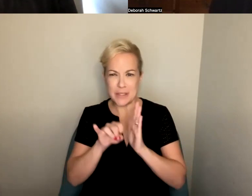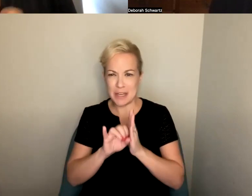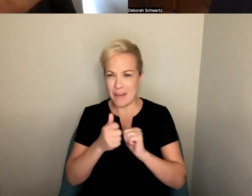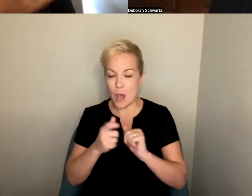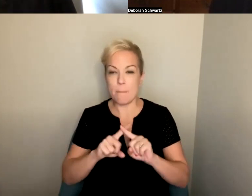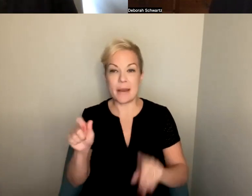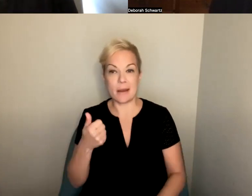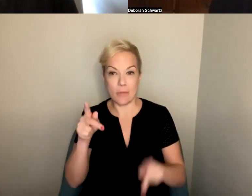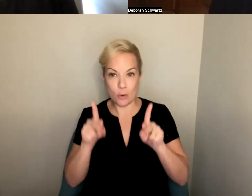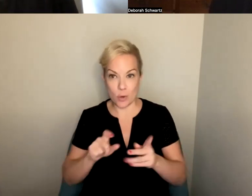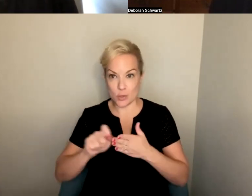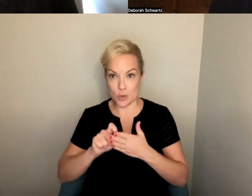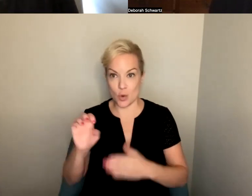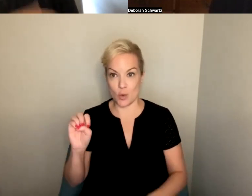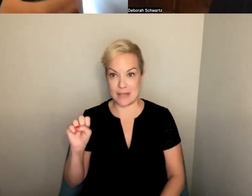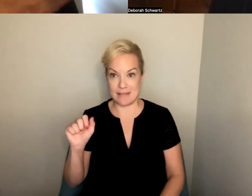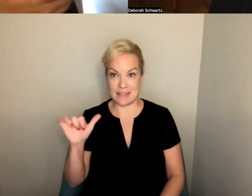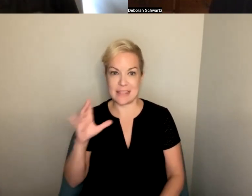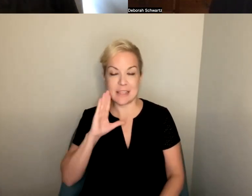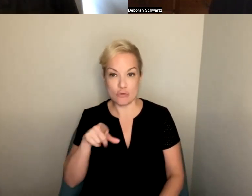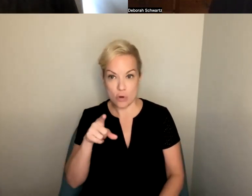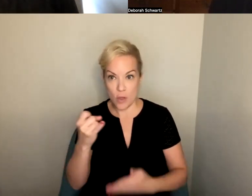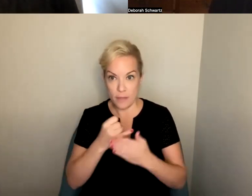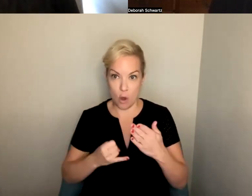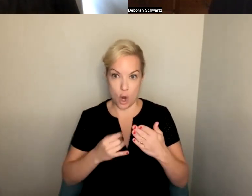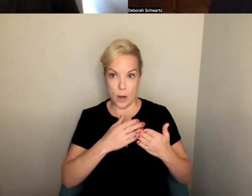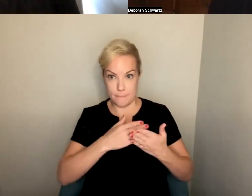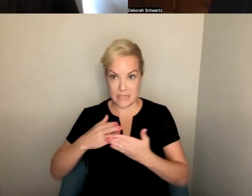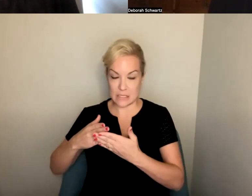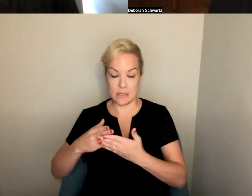essay, said hey I went to study the art pieces and paintings of the tribes that lived in this area,